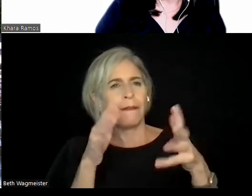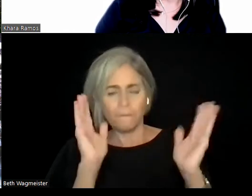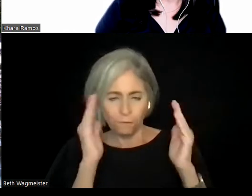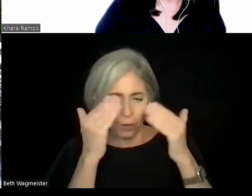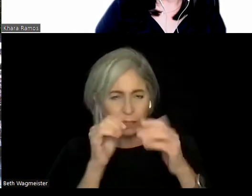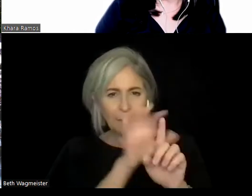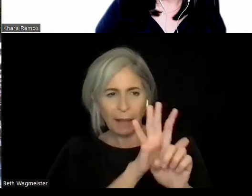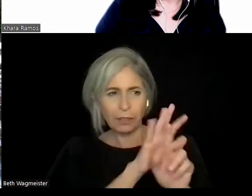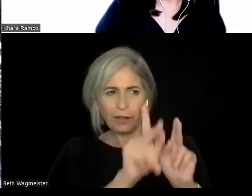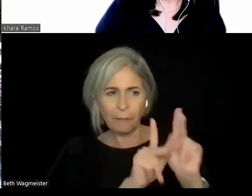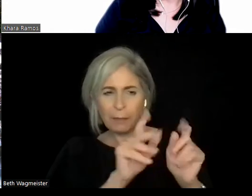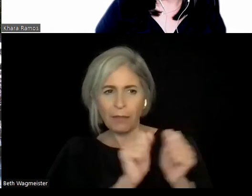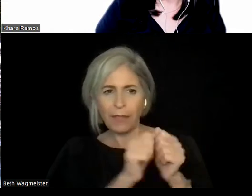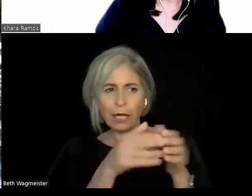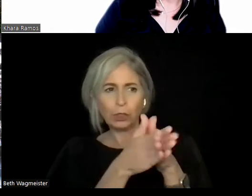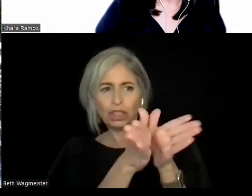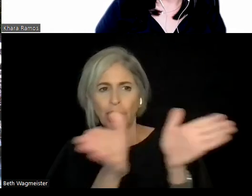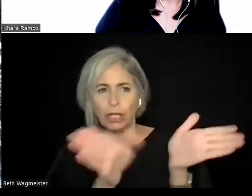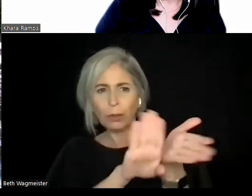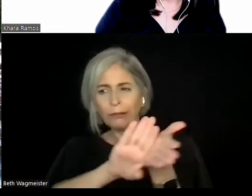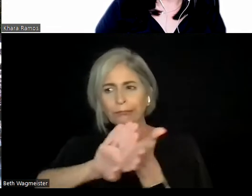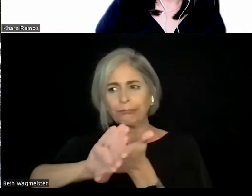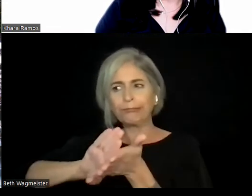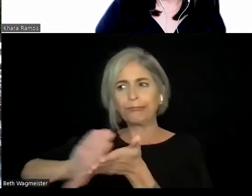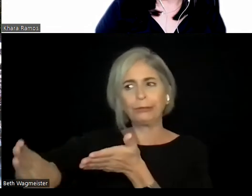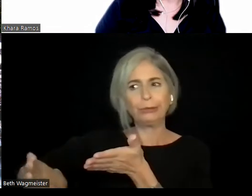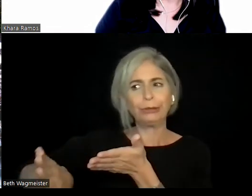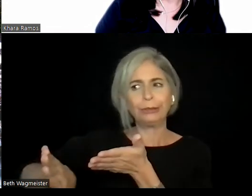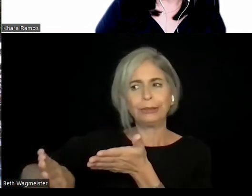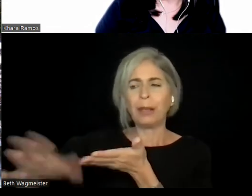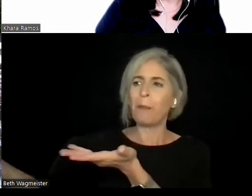should think about how we can